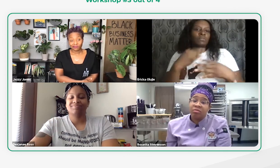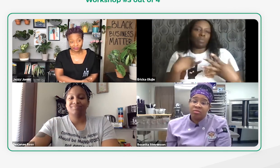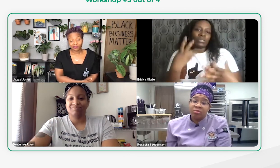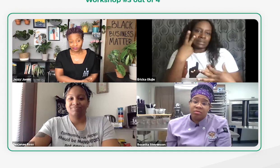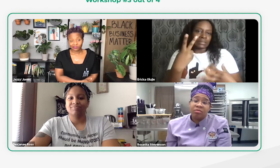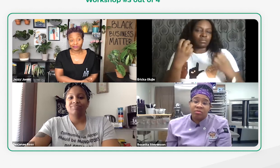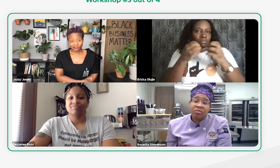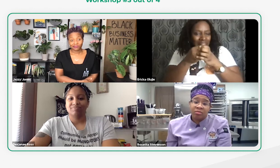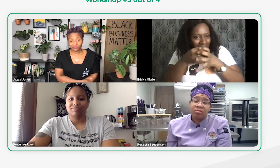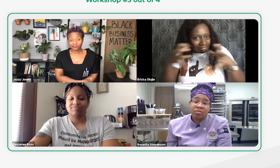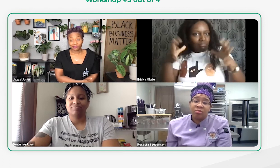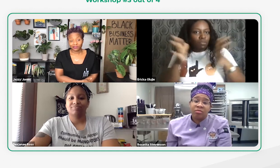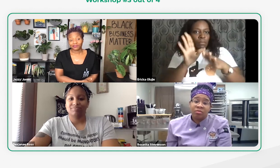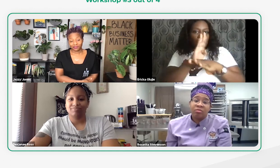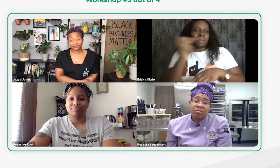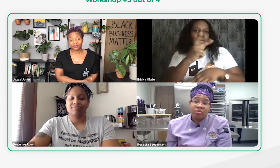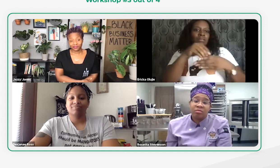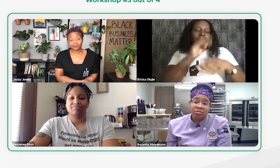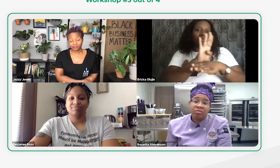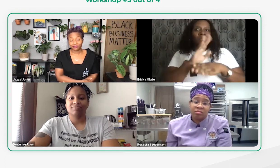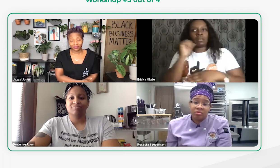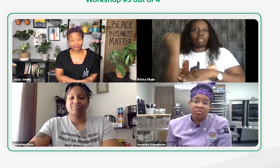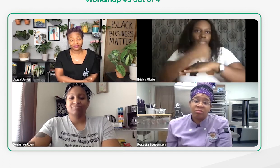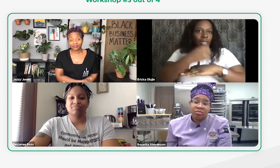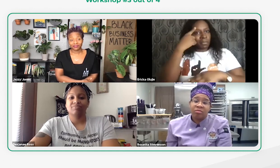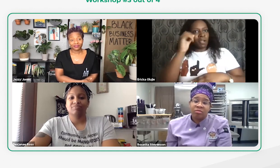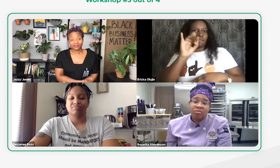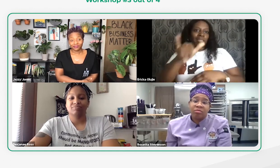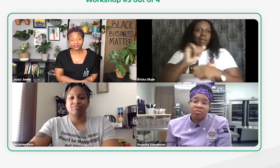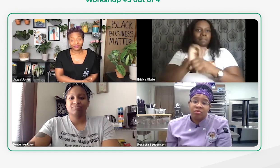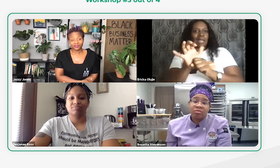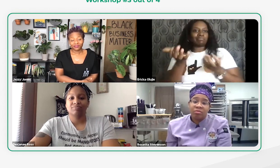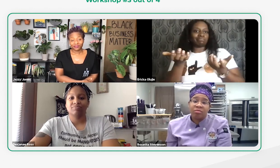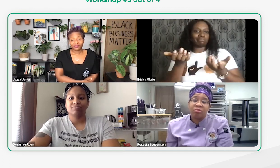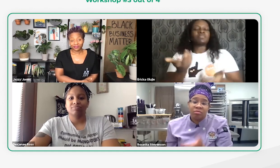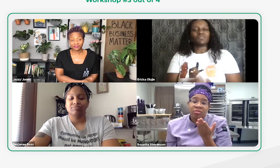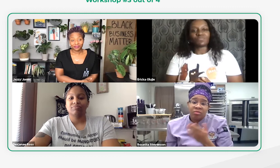invest in there businesses and see that echo system expand. I don't want to see things shut